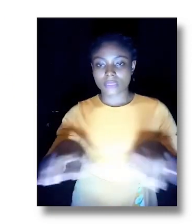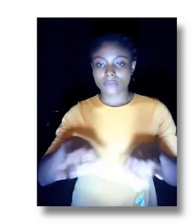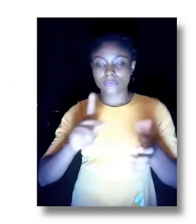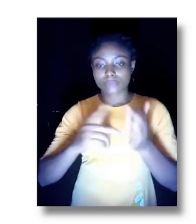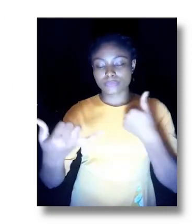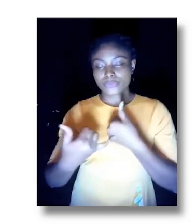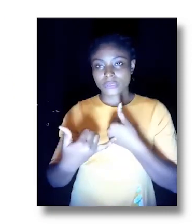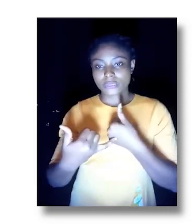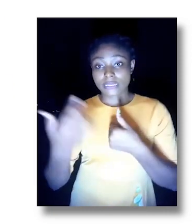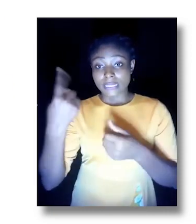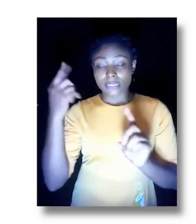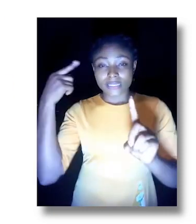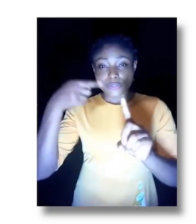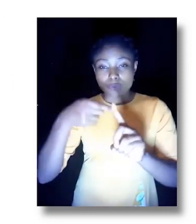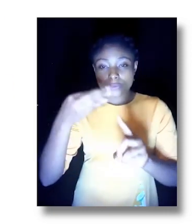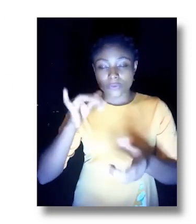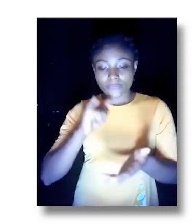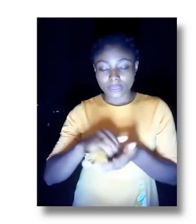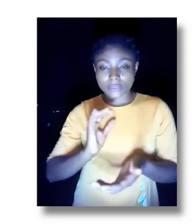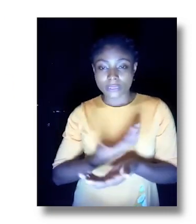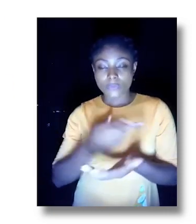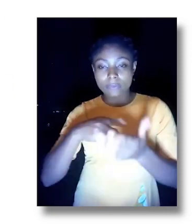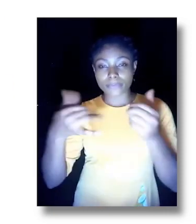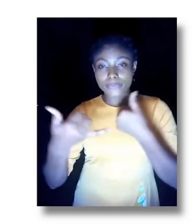Triple Action Project (TAP).